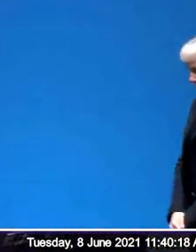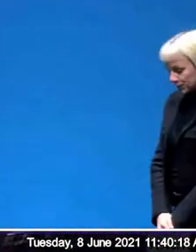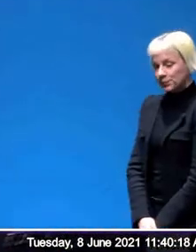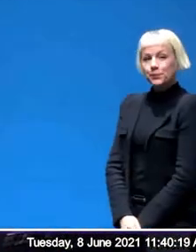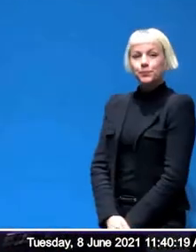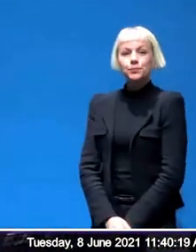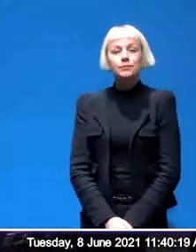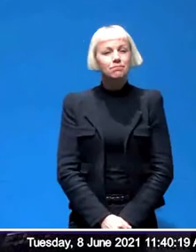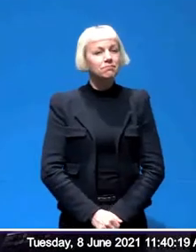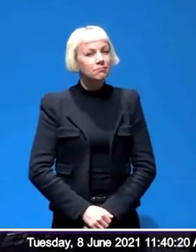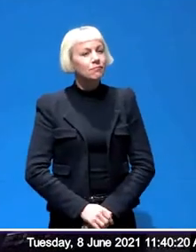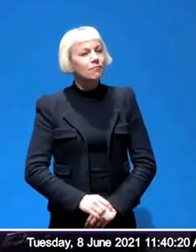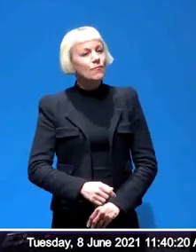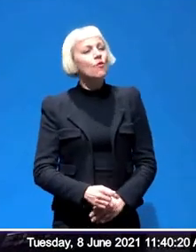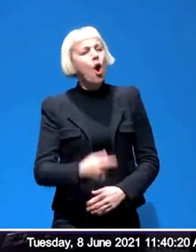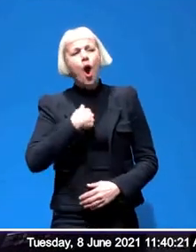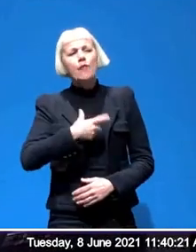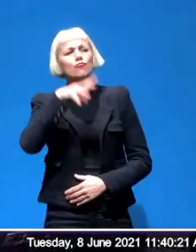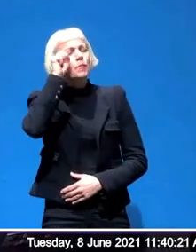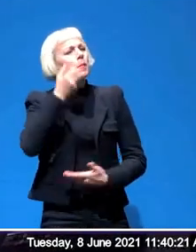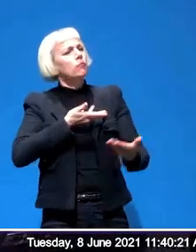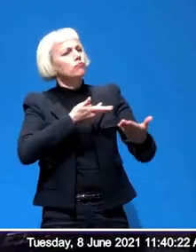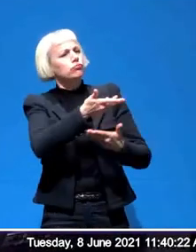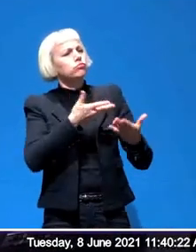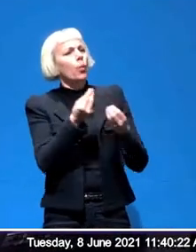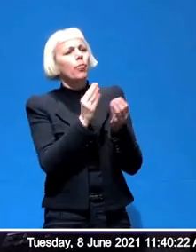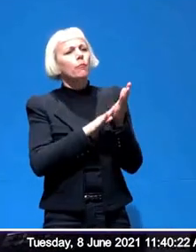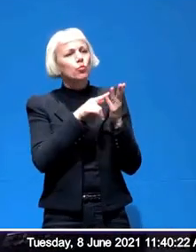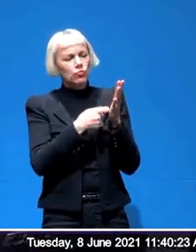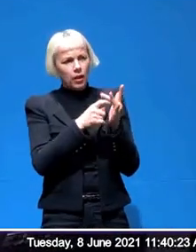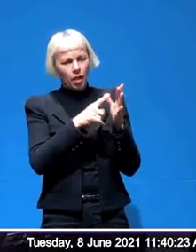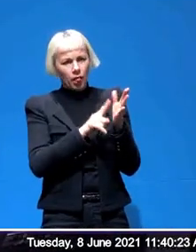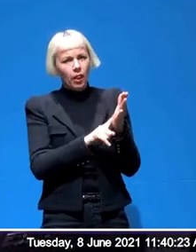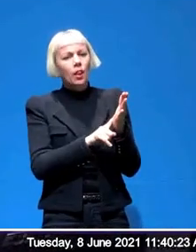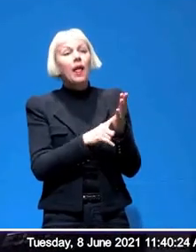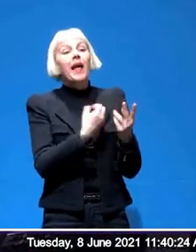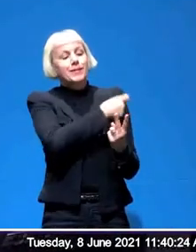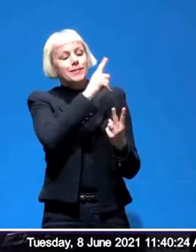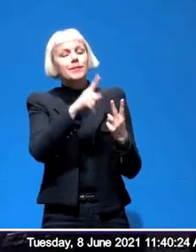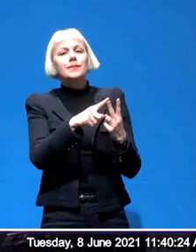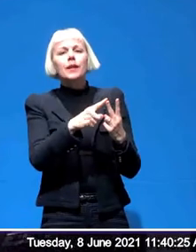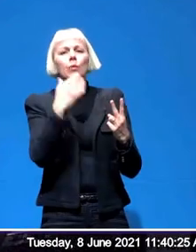and of Sandra Wallis ringing at least weekly, just to see how we were going.